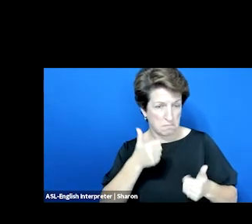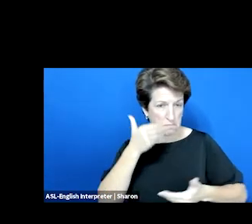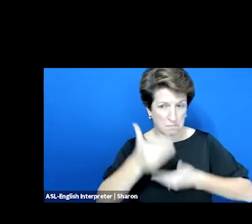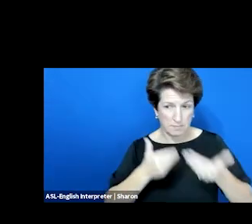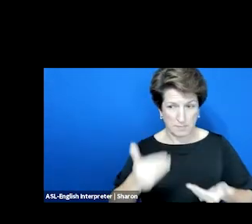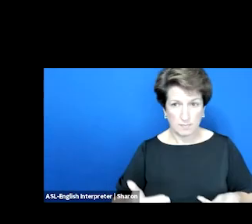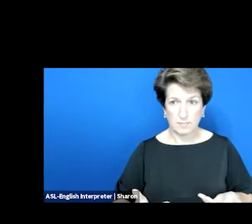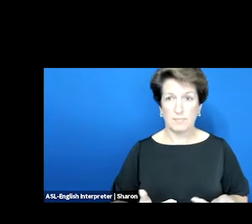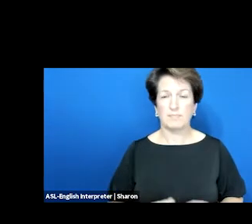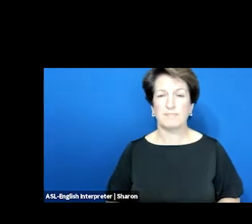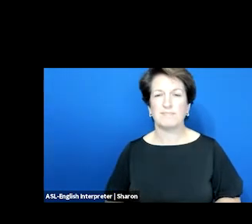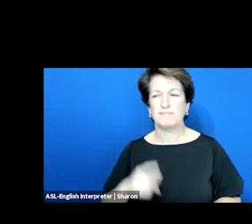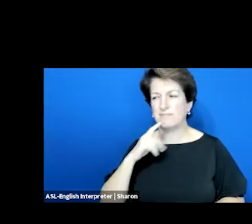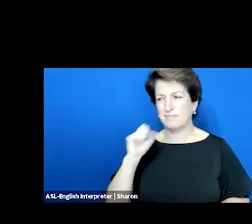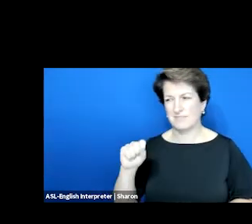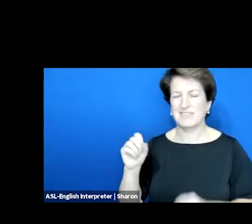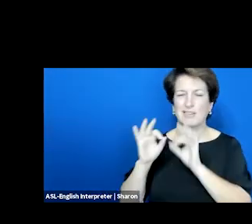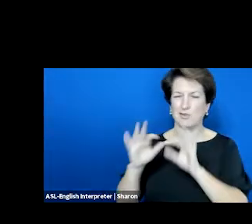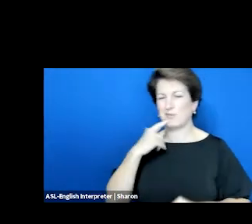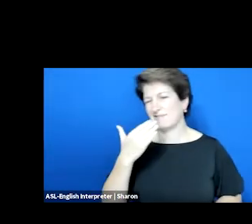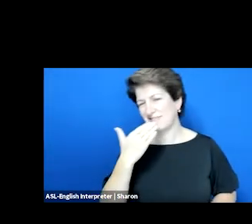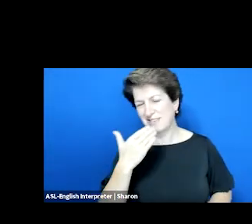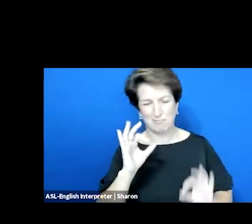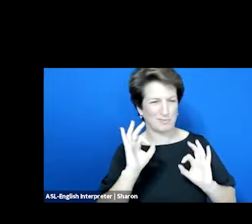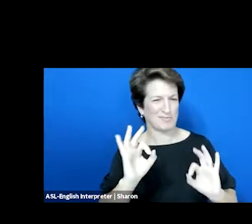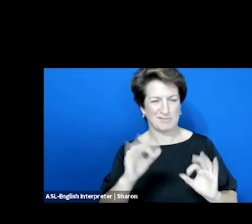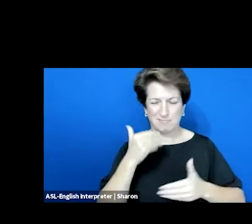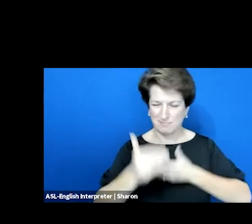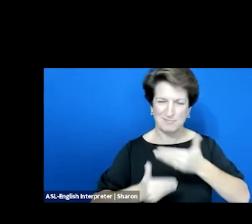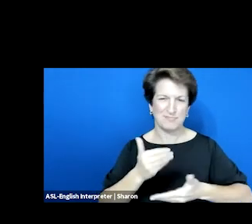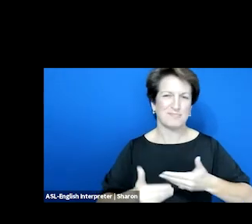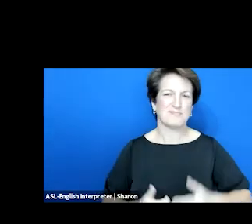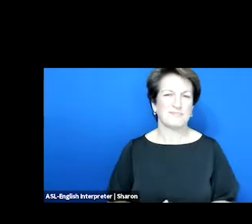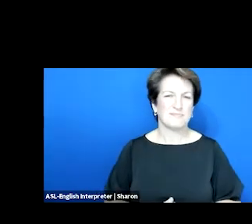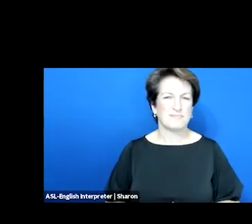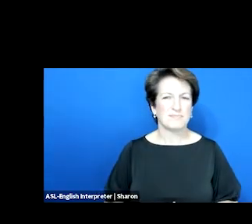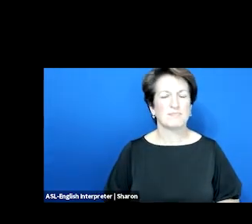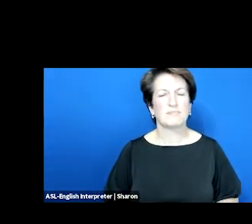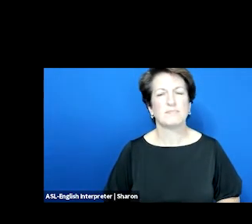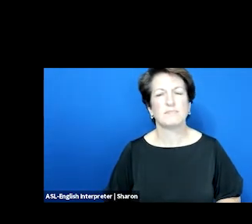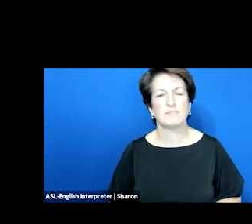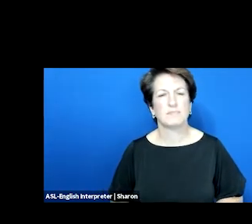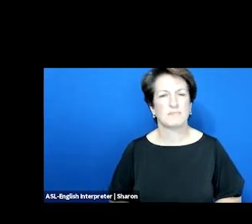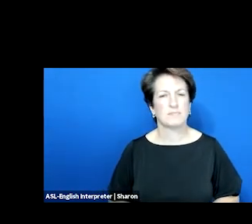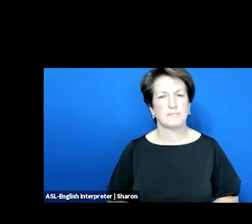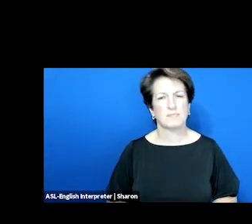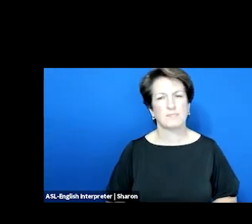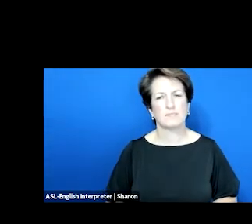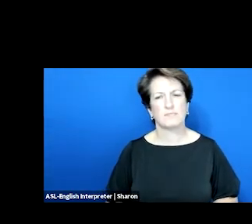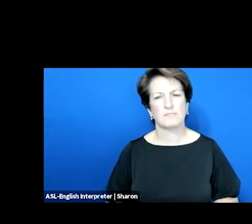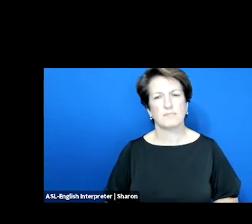phone, or you can print a paper copy of it.